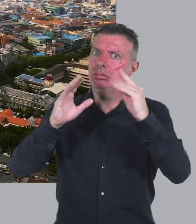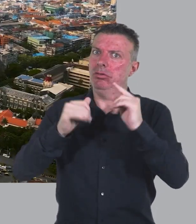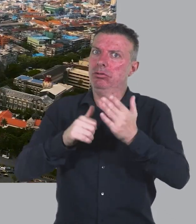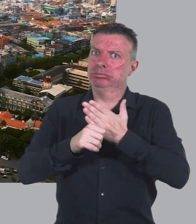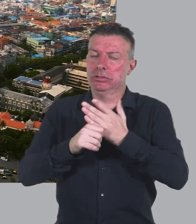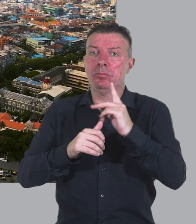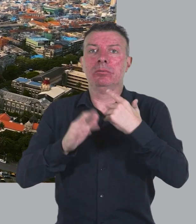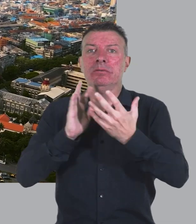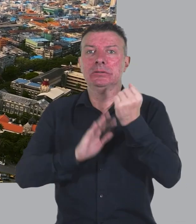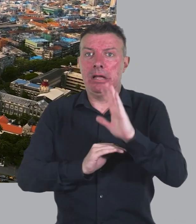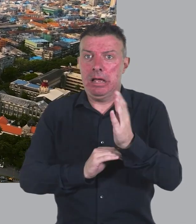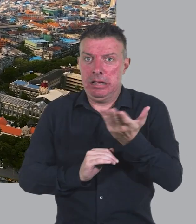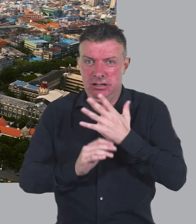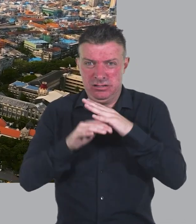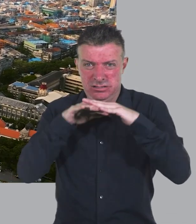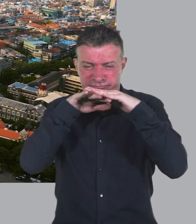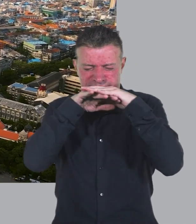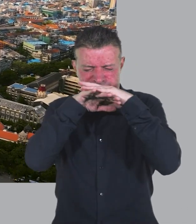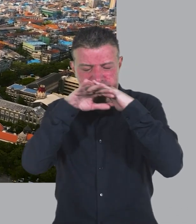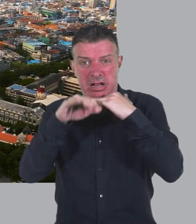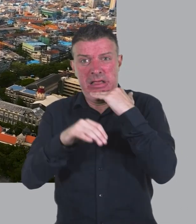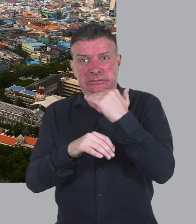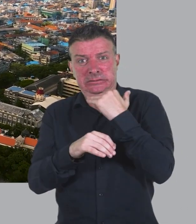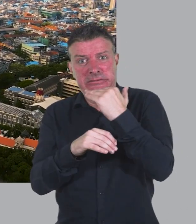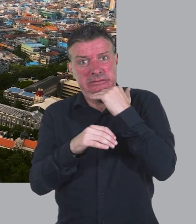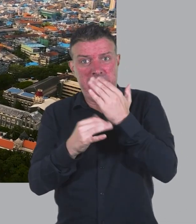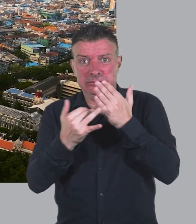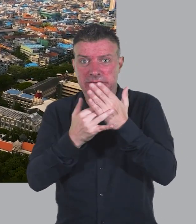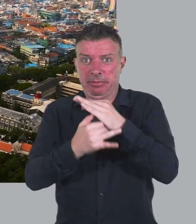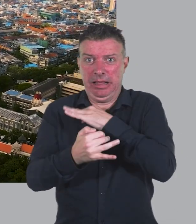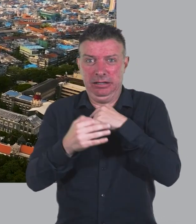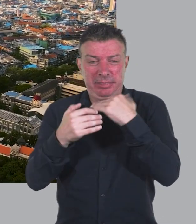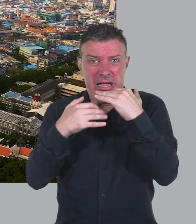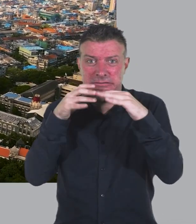What we instead found was a dense network of accessible clinics,